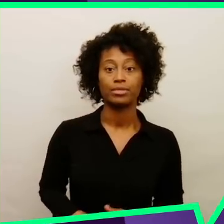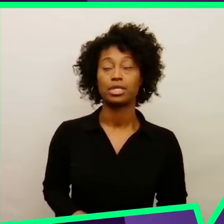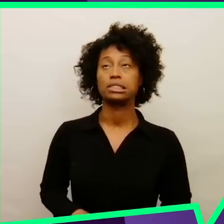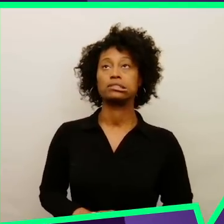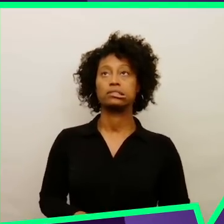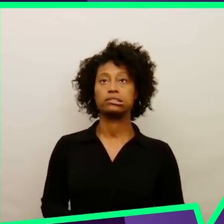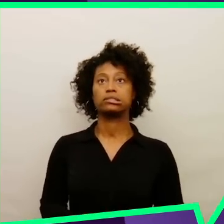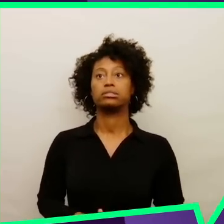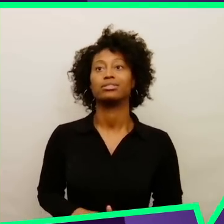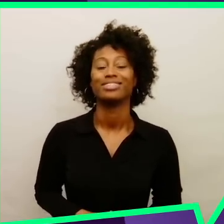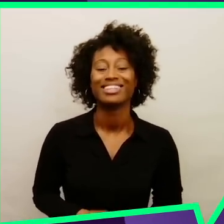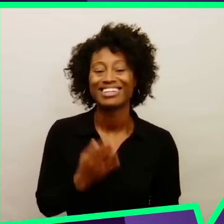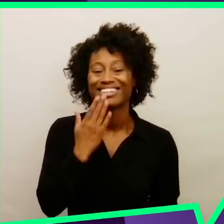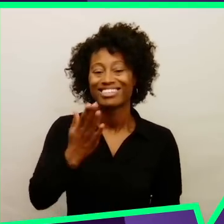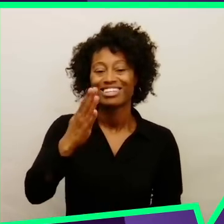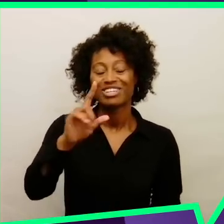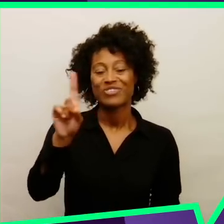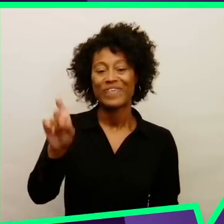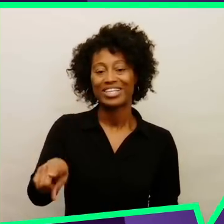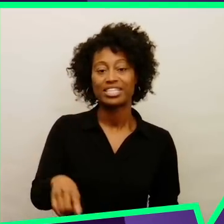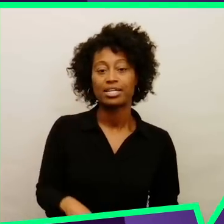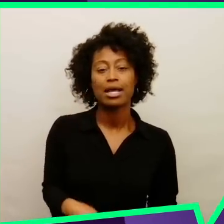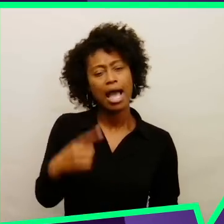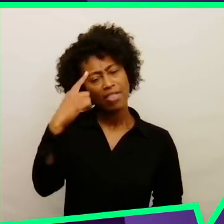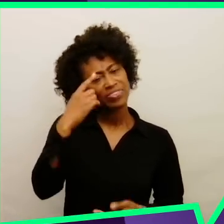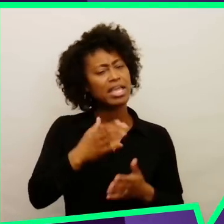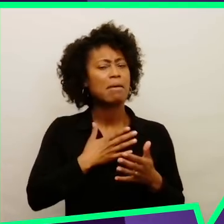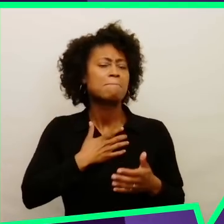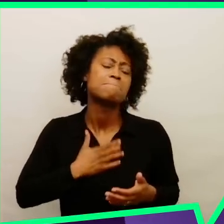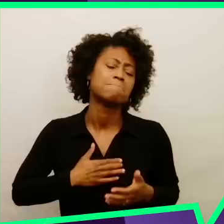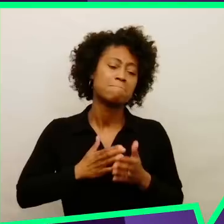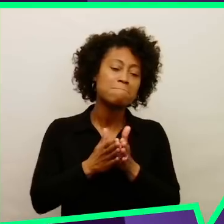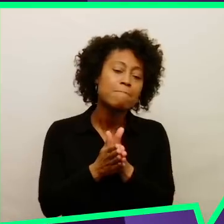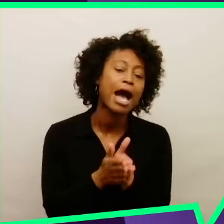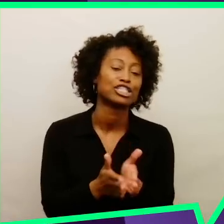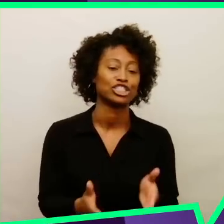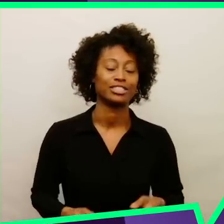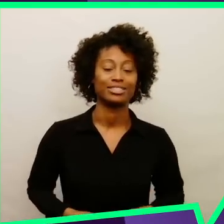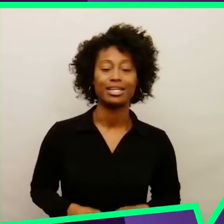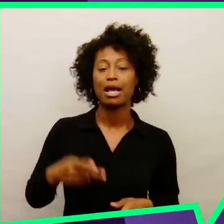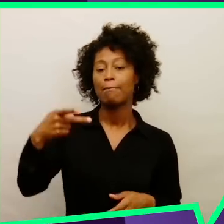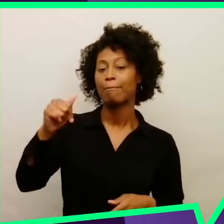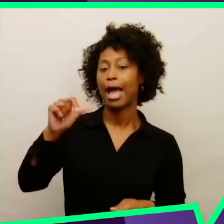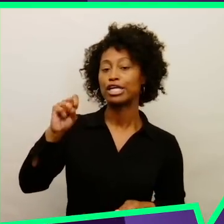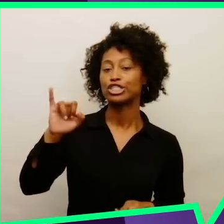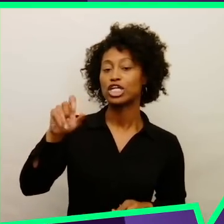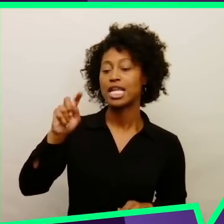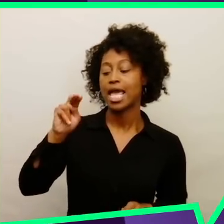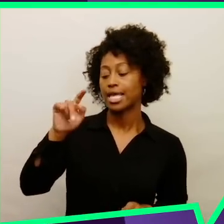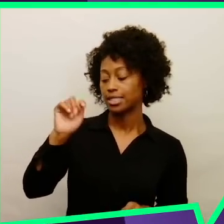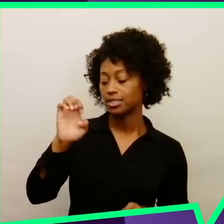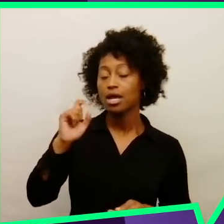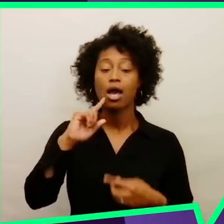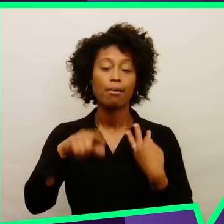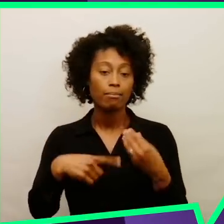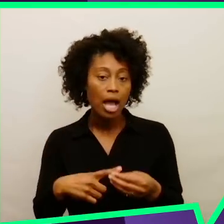What one word would you use to describe yourself? Oh, man, that's a good question.